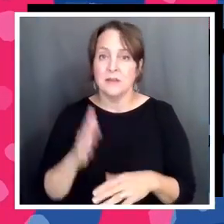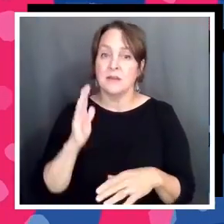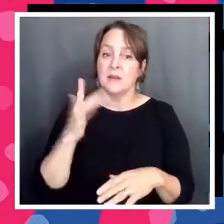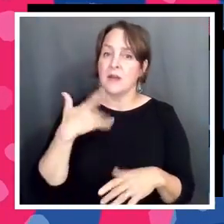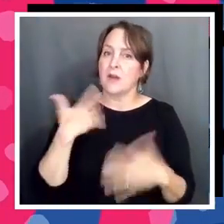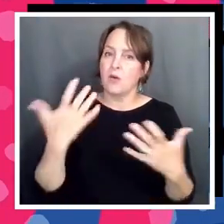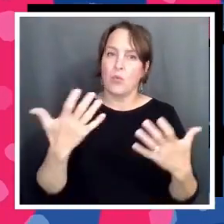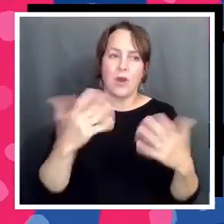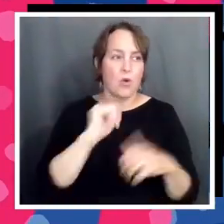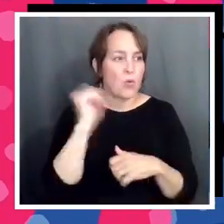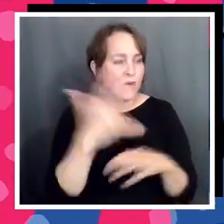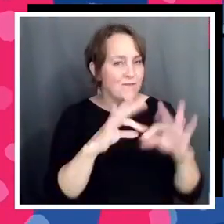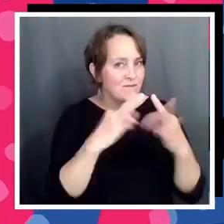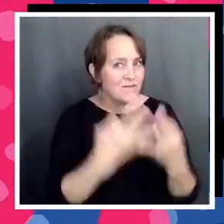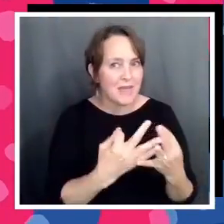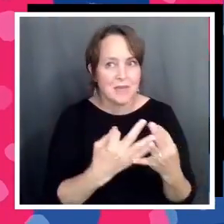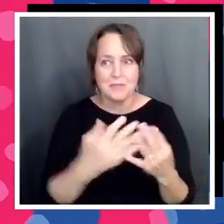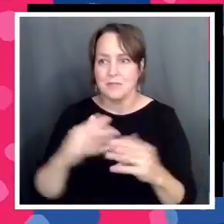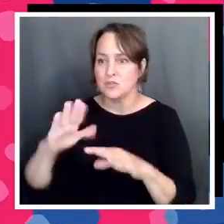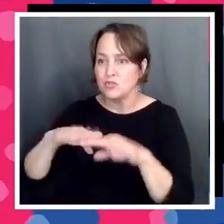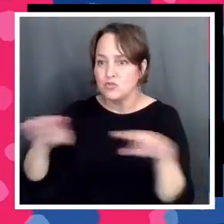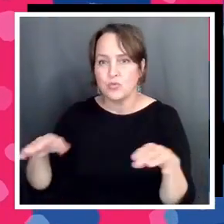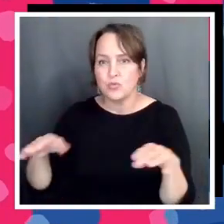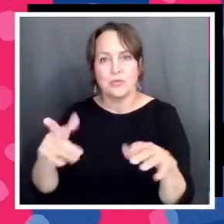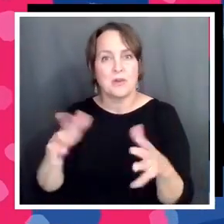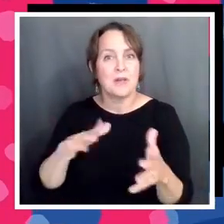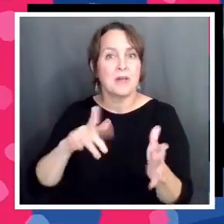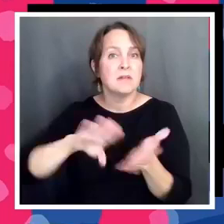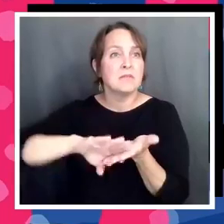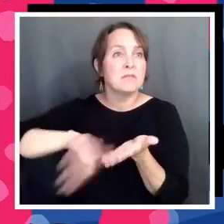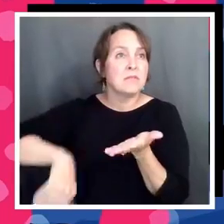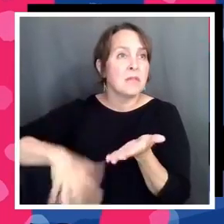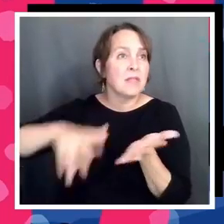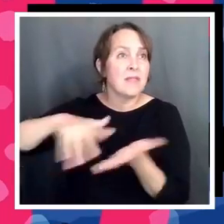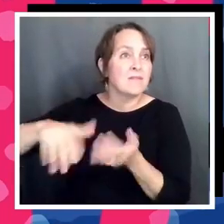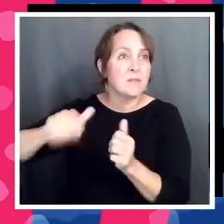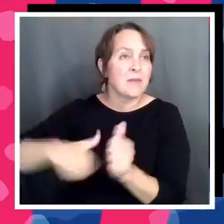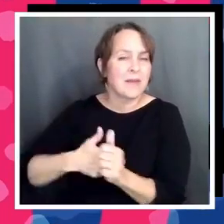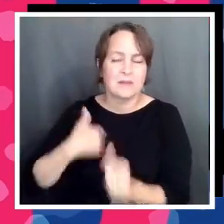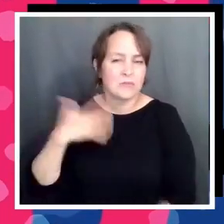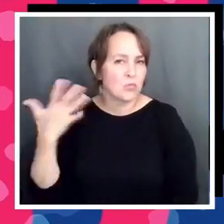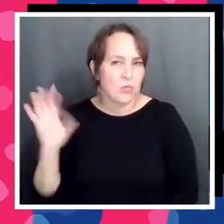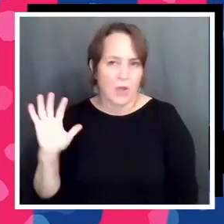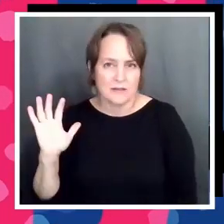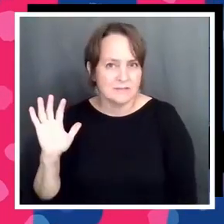TO MAKE THESE CHANGES